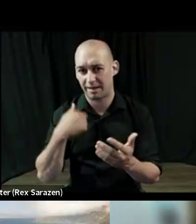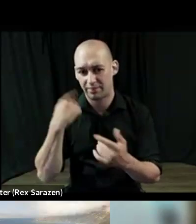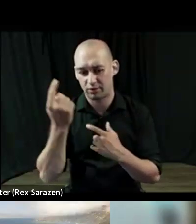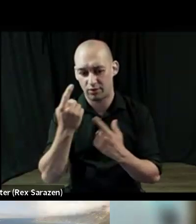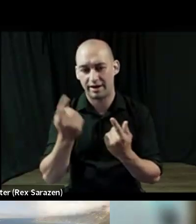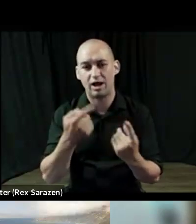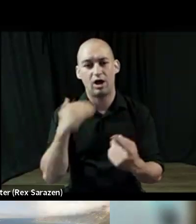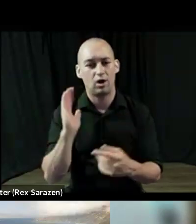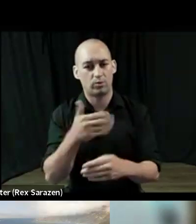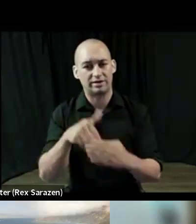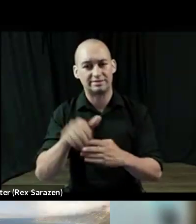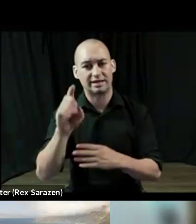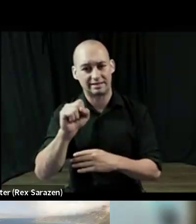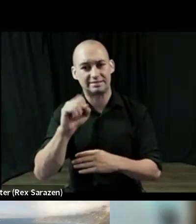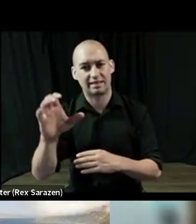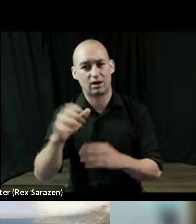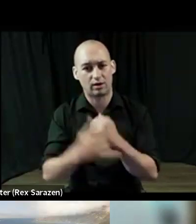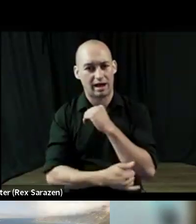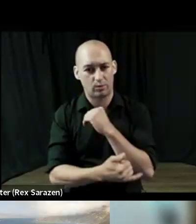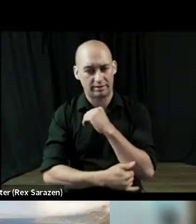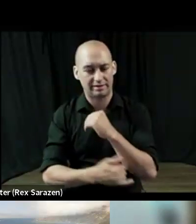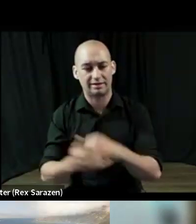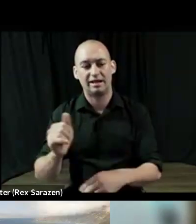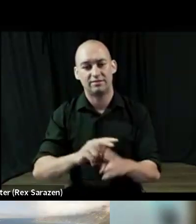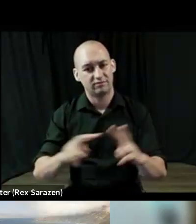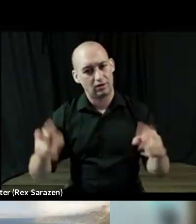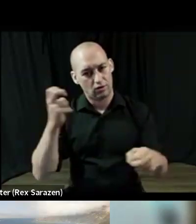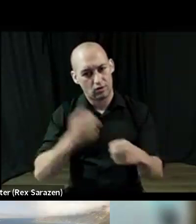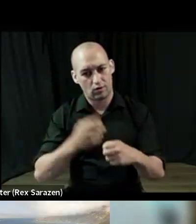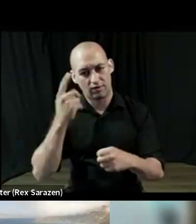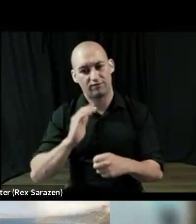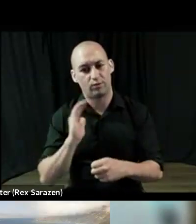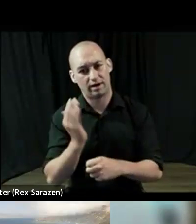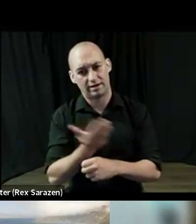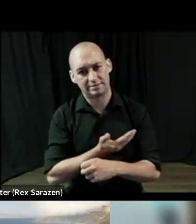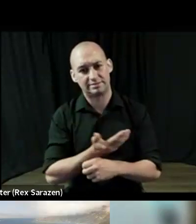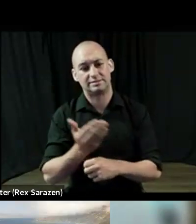Clara County with our grant, and it is very difficult for us to get to convince people to